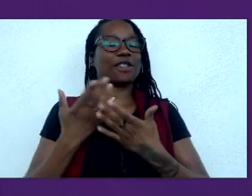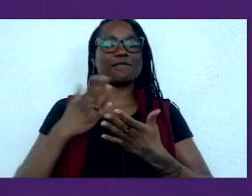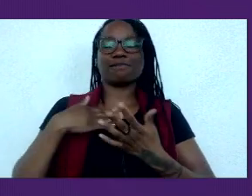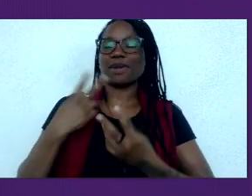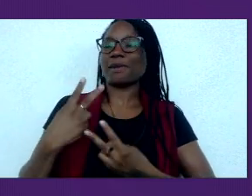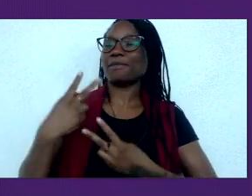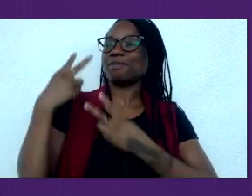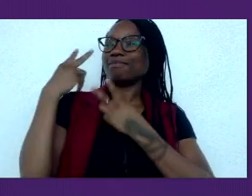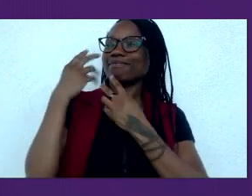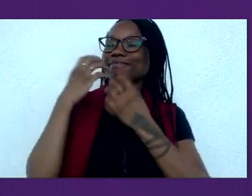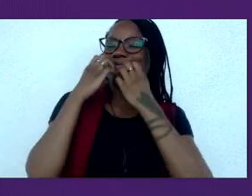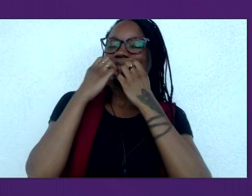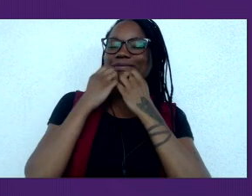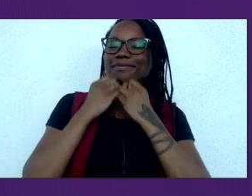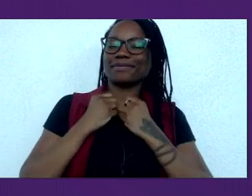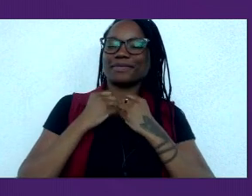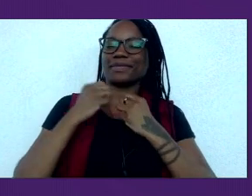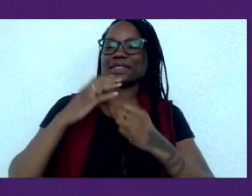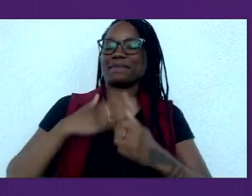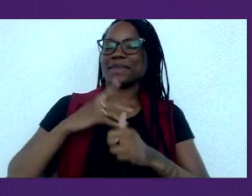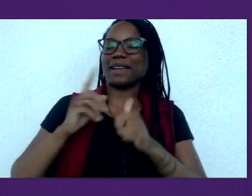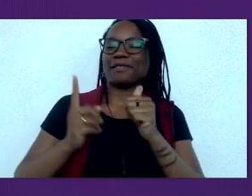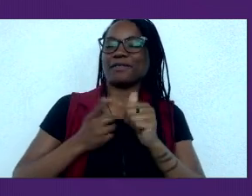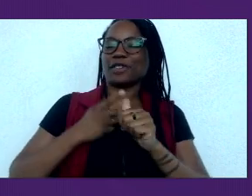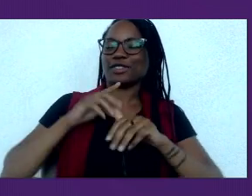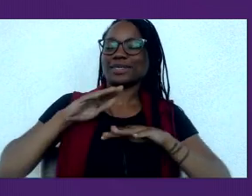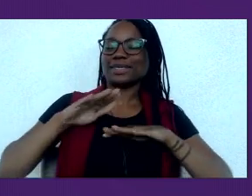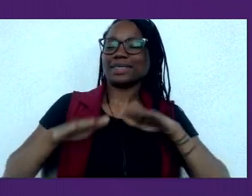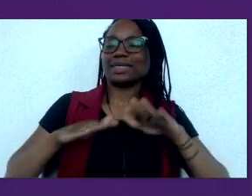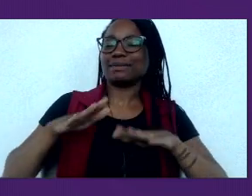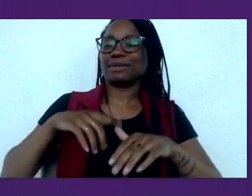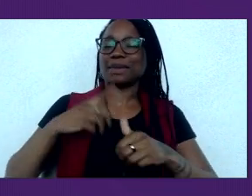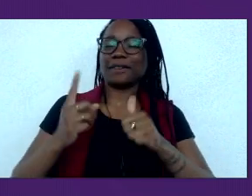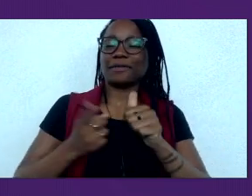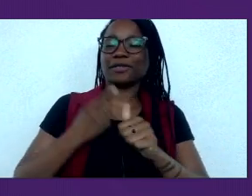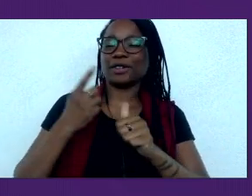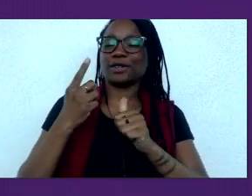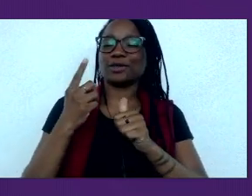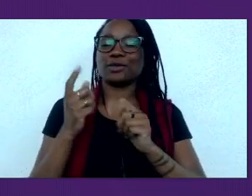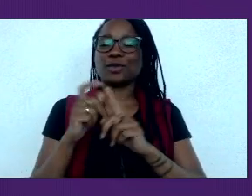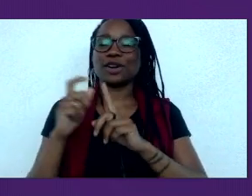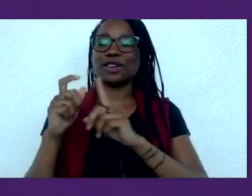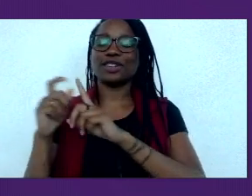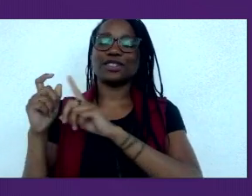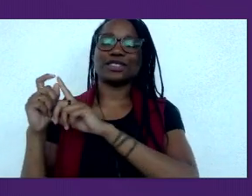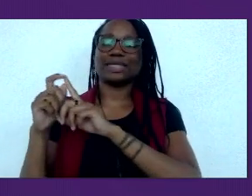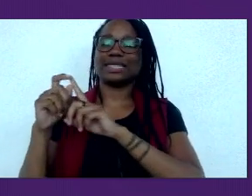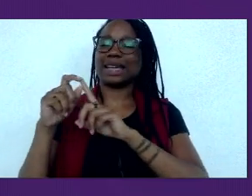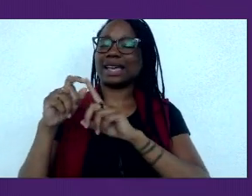capturing my first steps, first words and marking the start of survival."